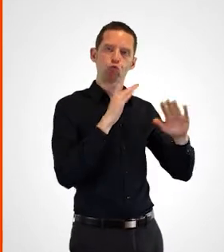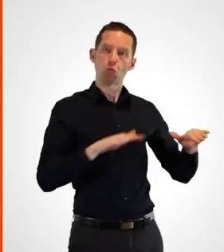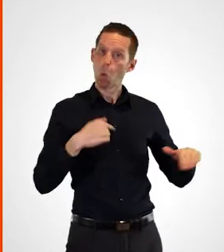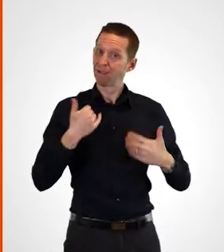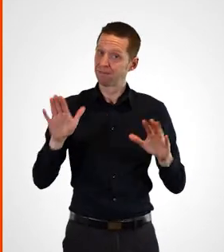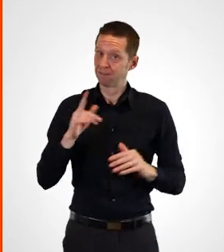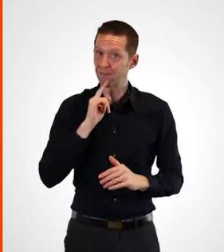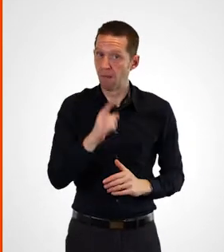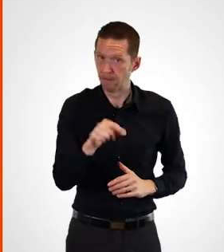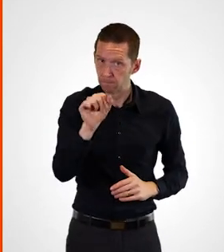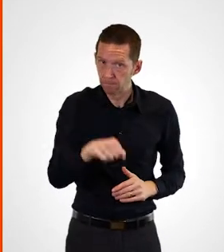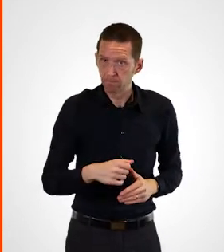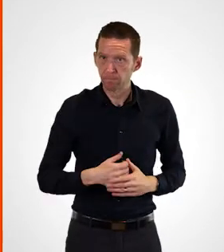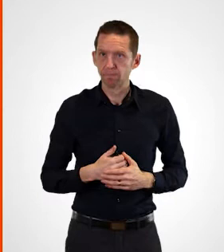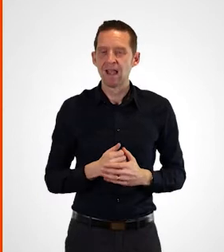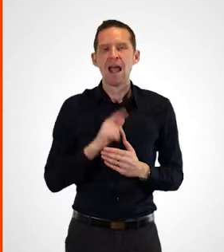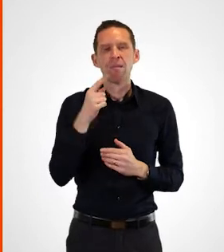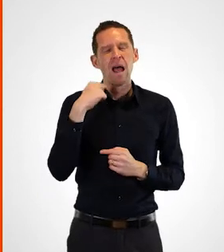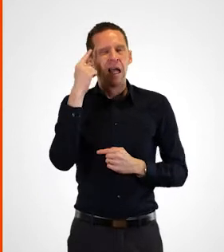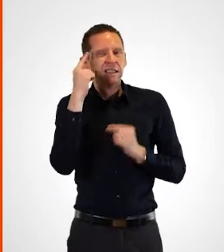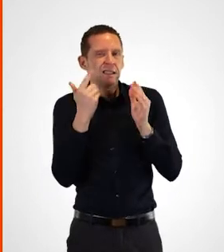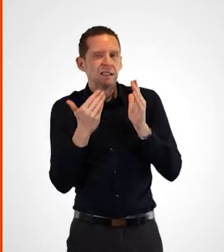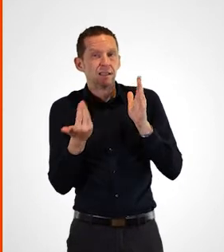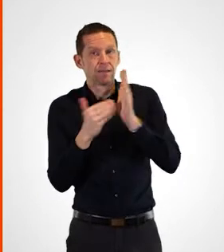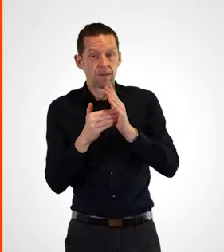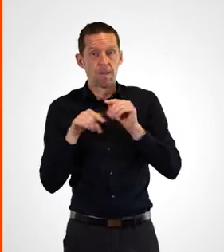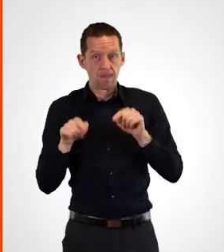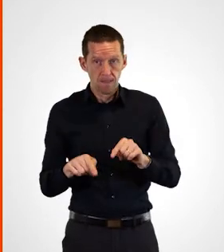We did say that, but a little kind of codicil to that,